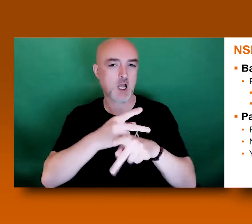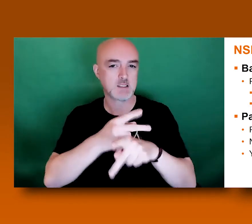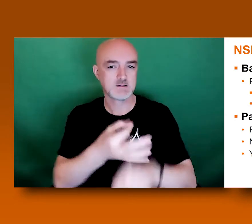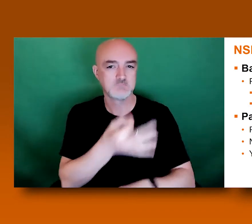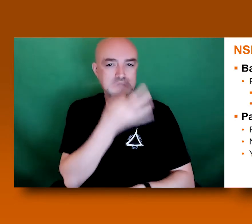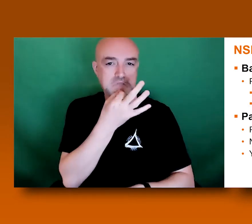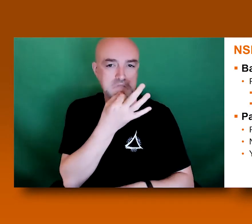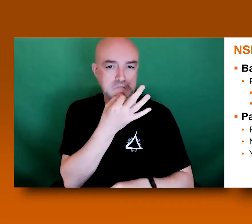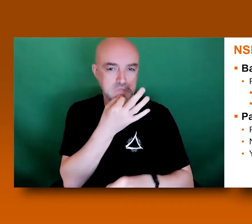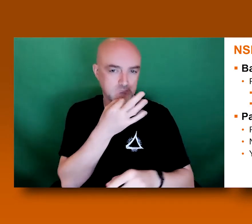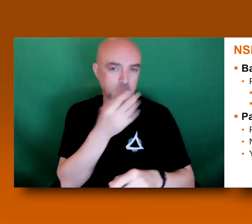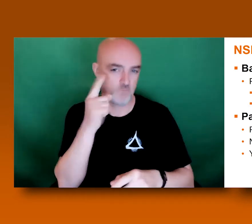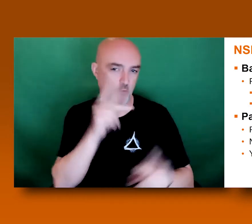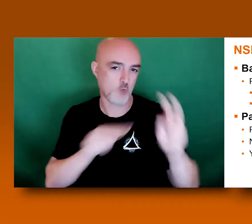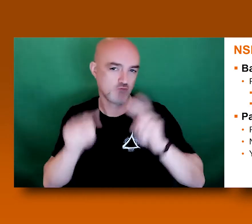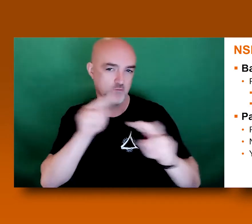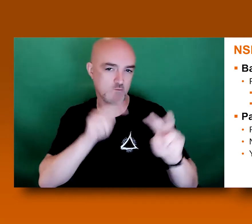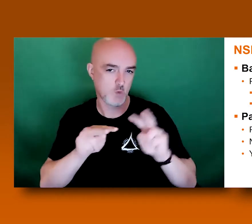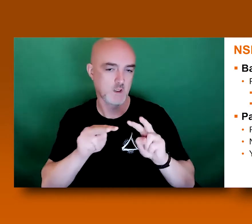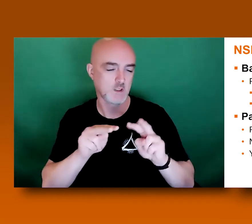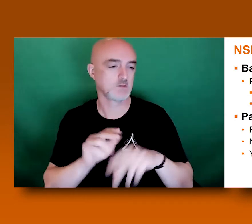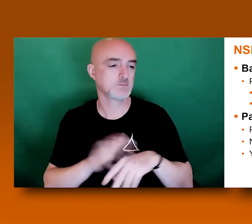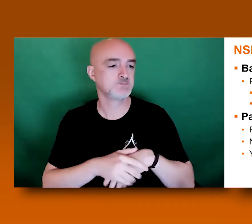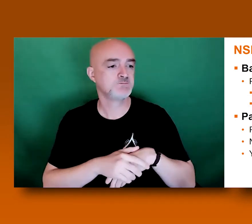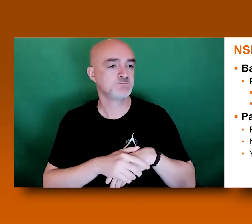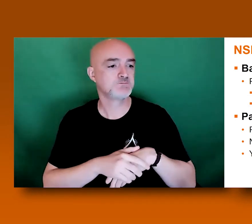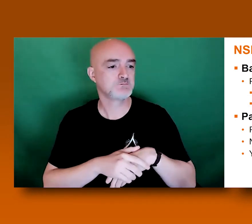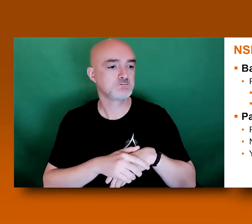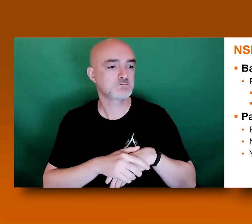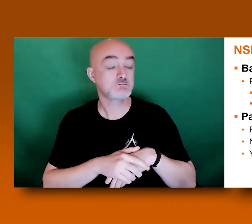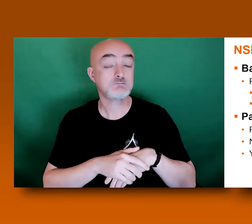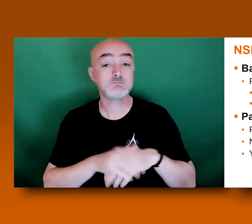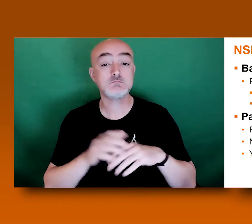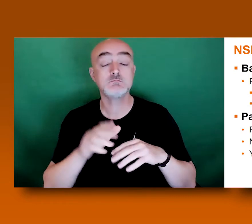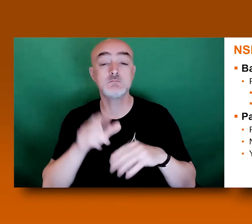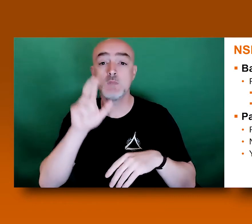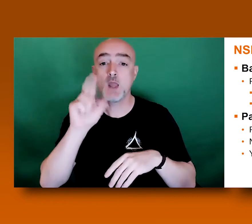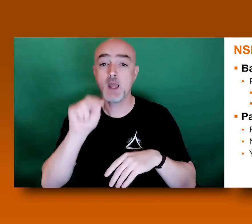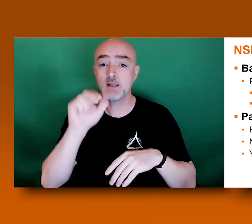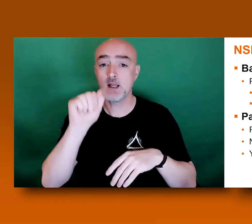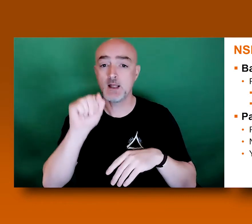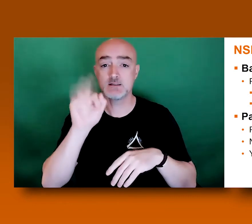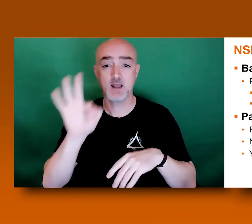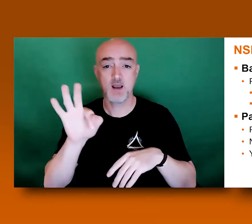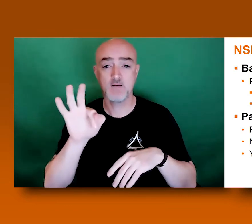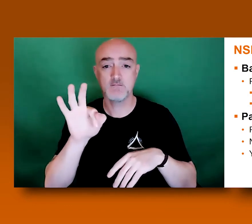And so, again, different panels include different repertoires of expertise.